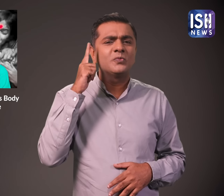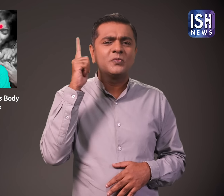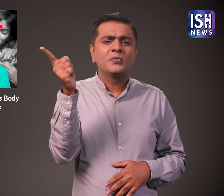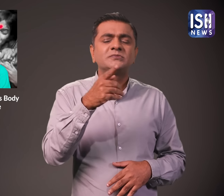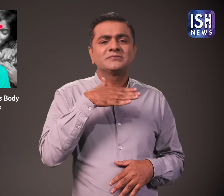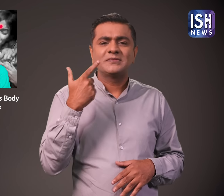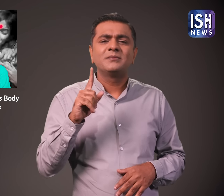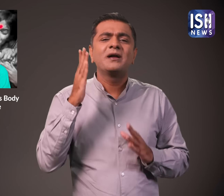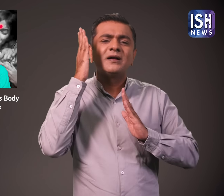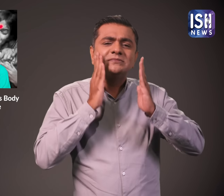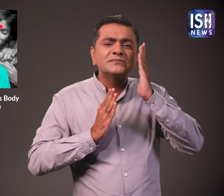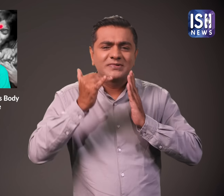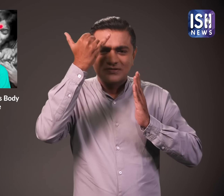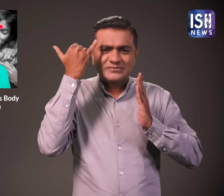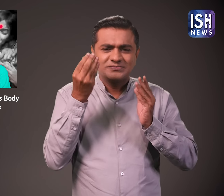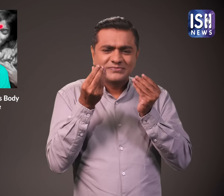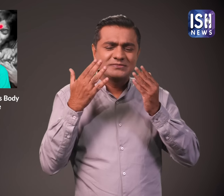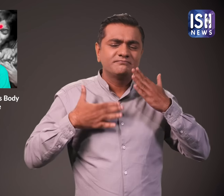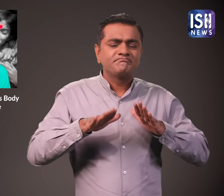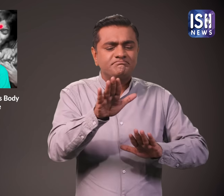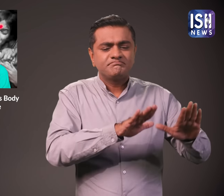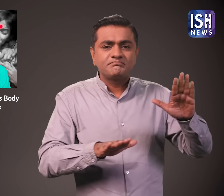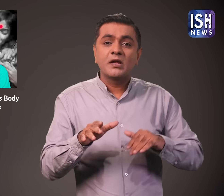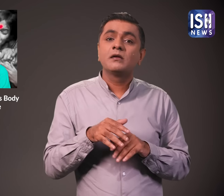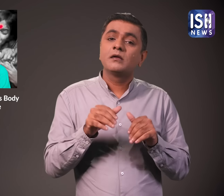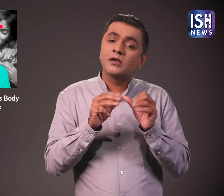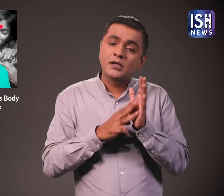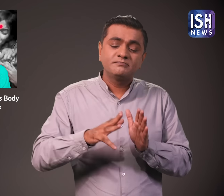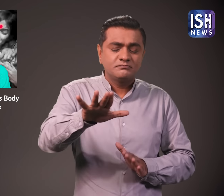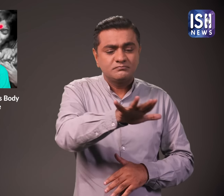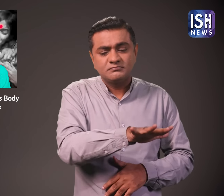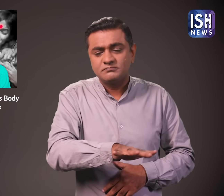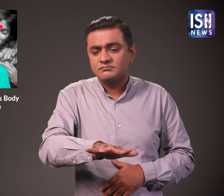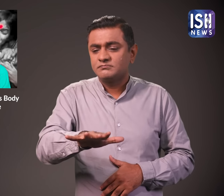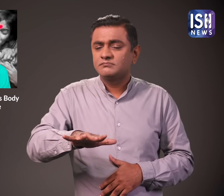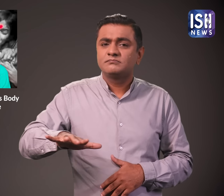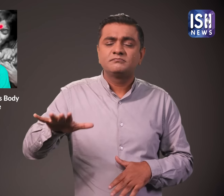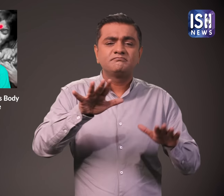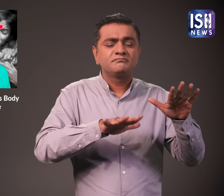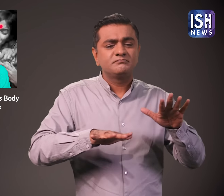As per the ritual, turmeric was applied to the body, and Aanchal did the same.